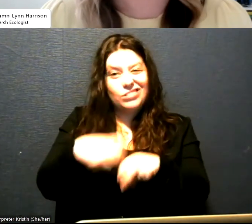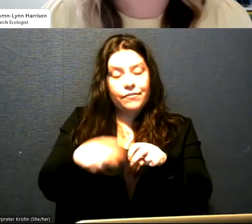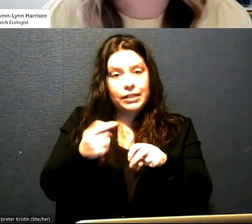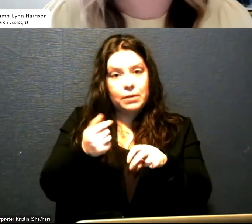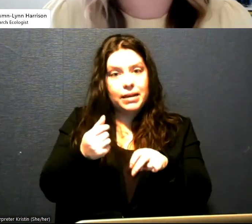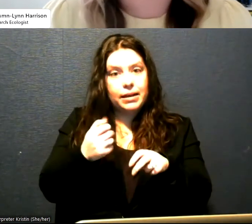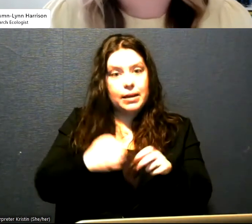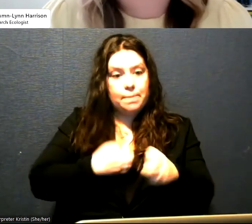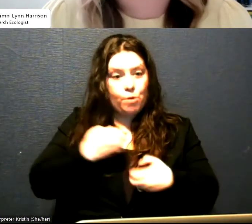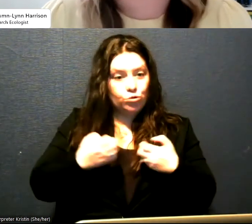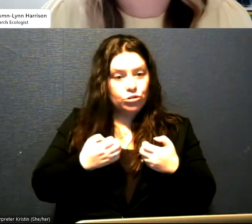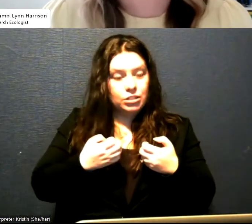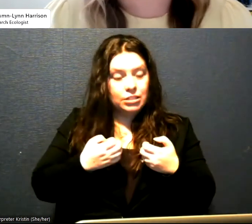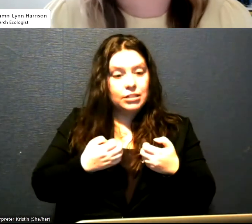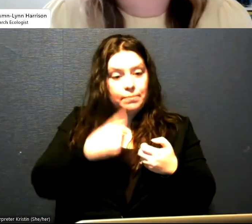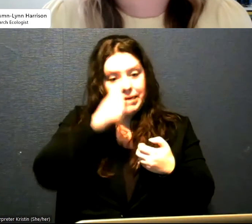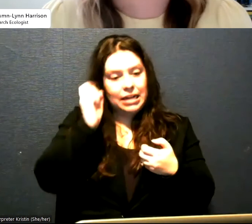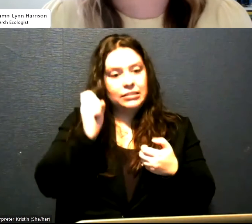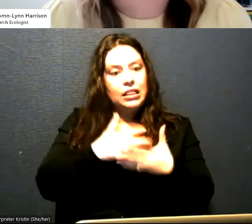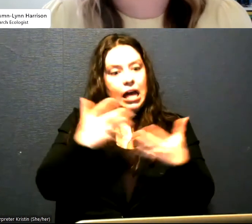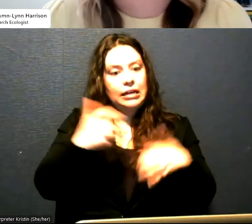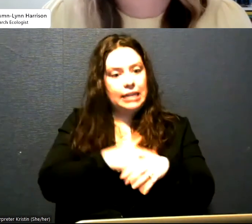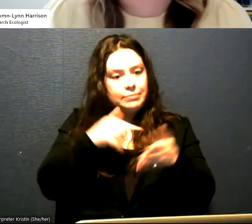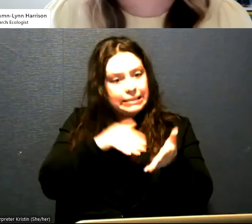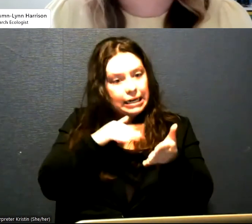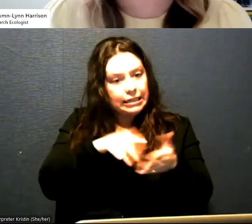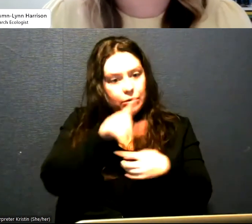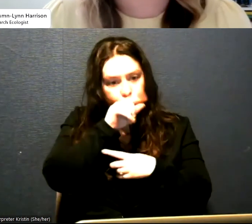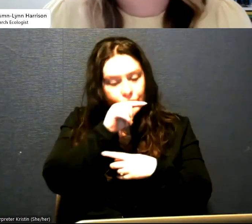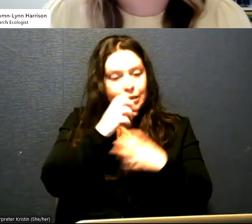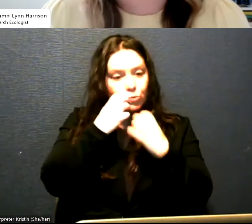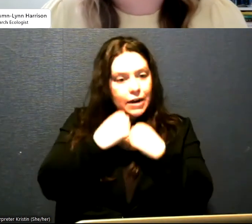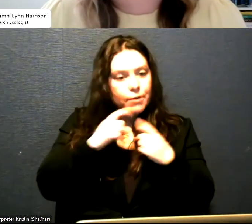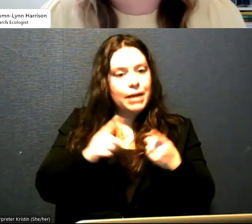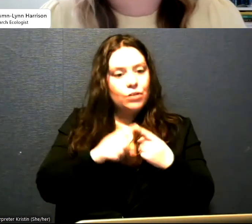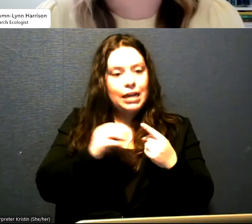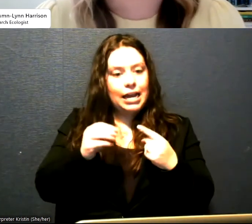spend so much time studying a bird that you really care about and you see places start to be removed